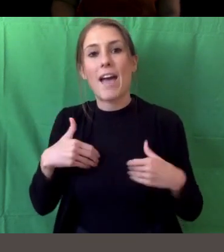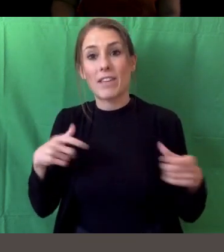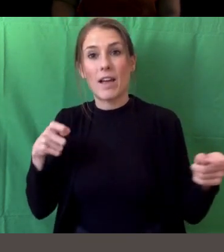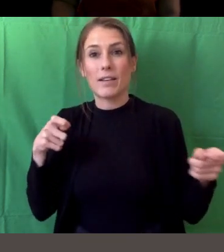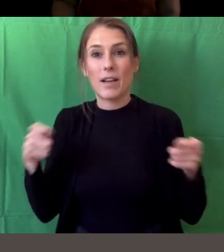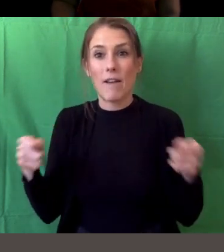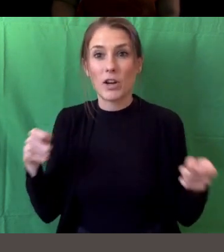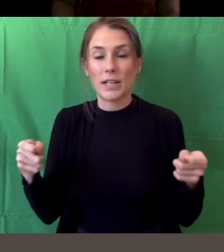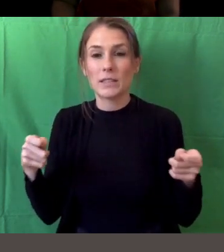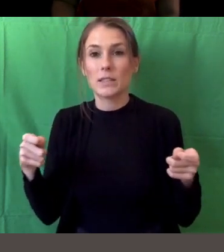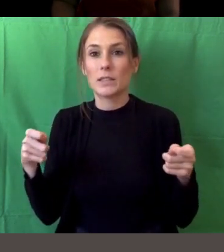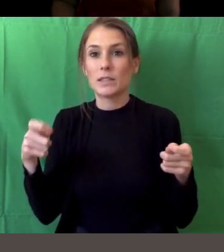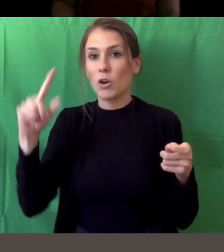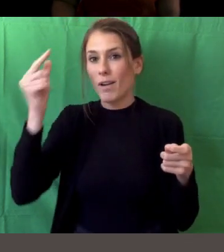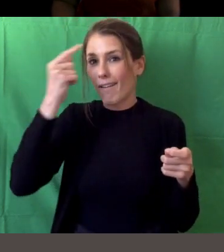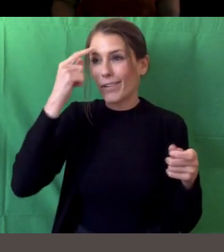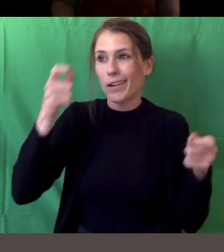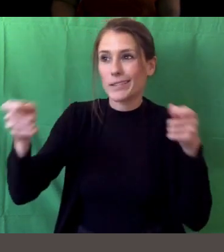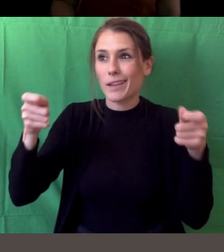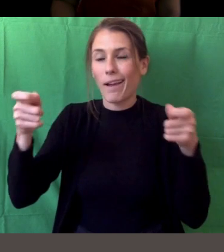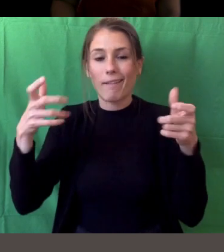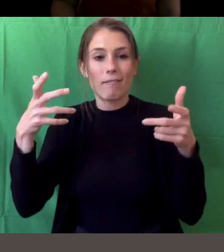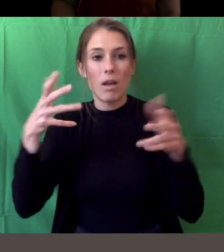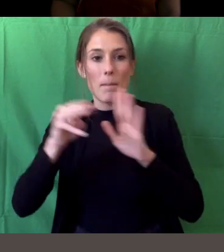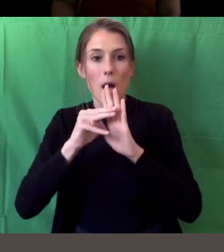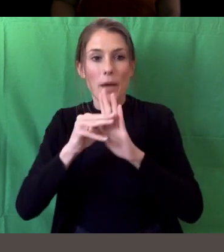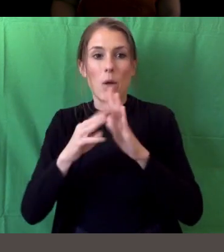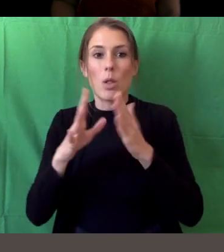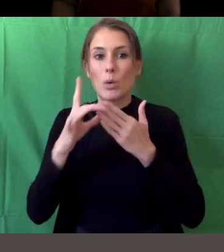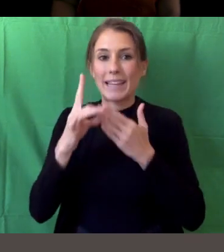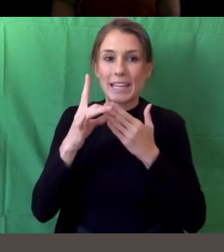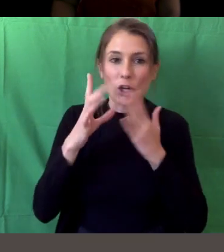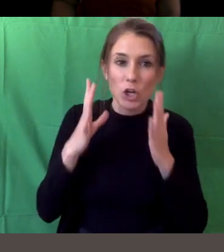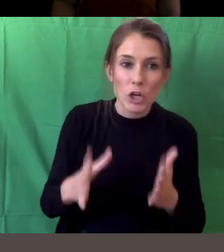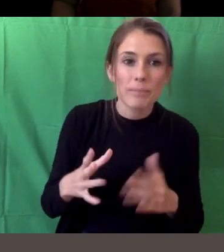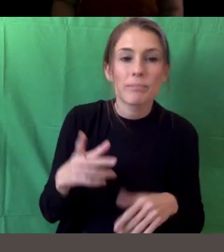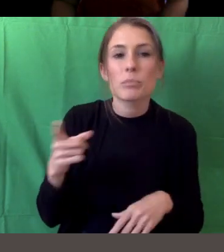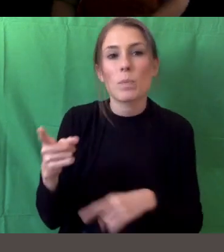And having a governance model, having a leader, either one person that will be important and